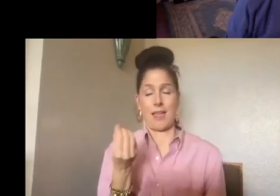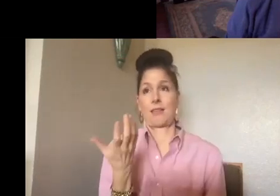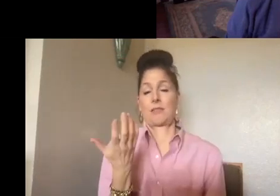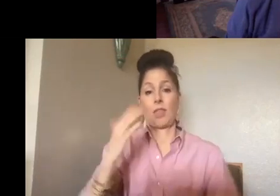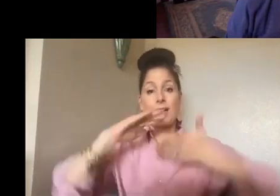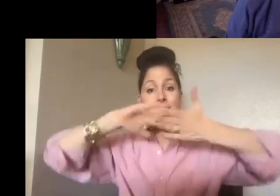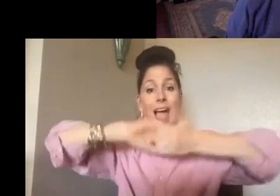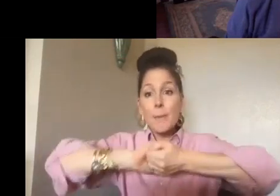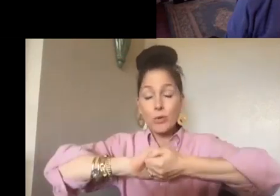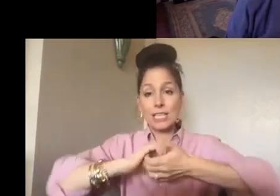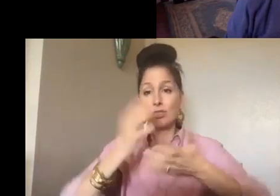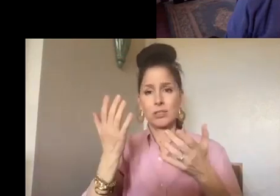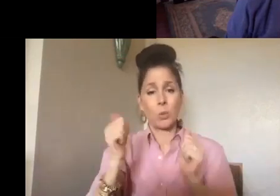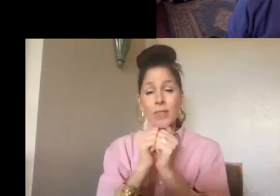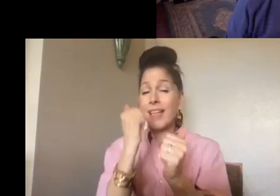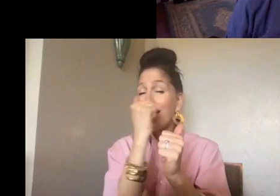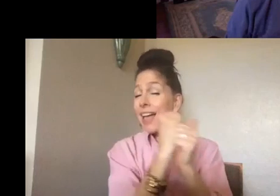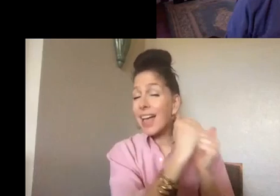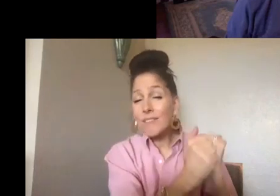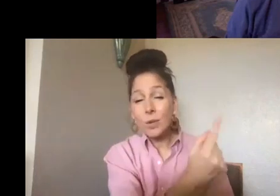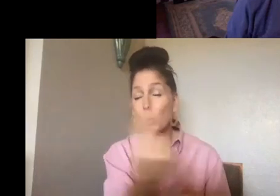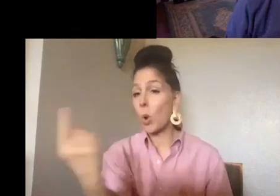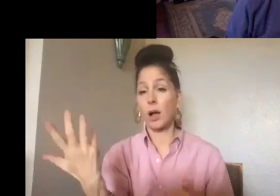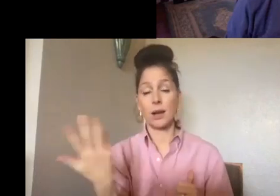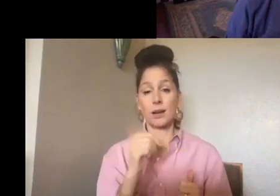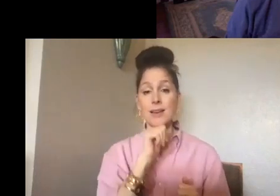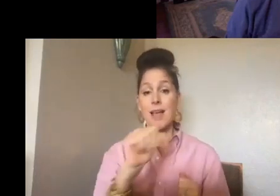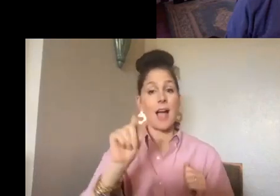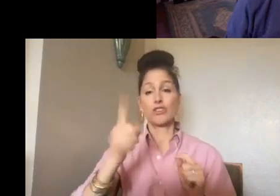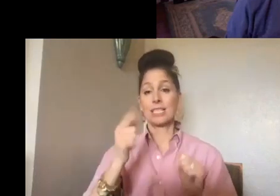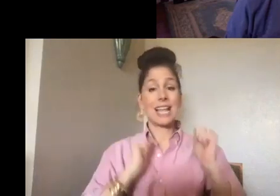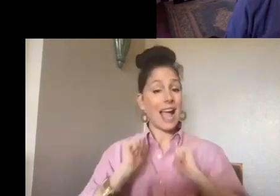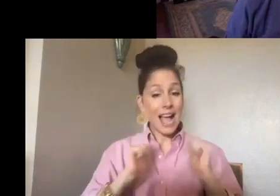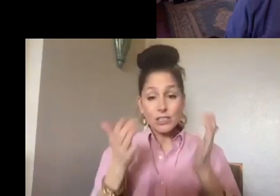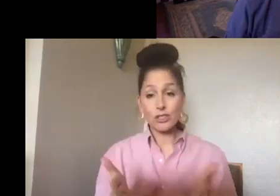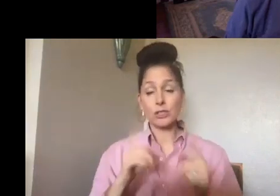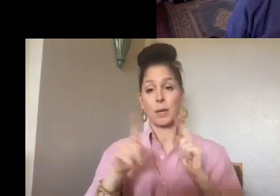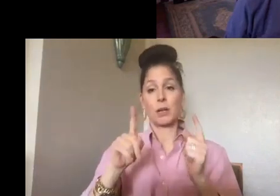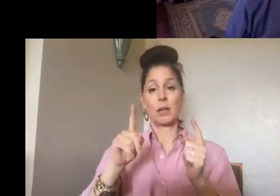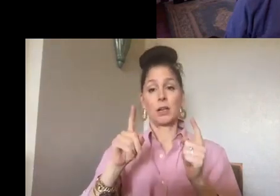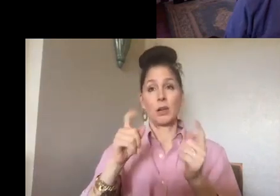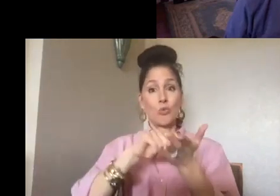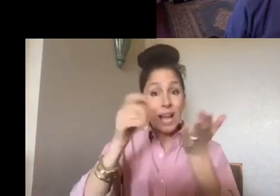It's that collaboration with everyone, and it's not just the actor or the writer